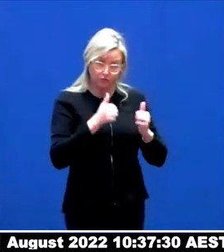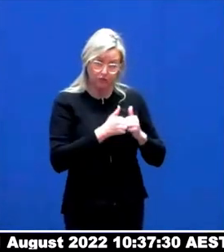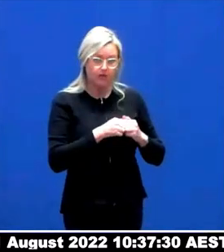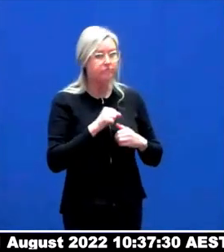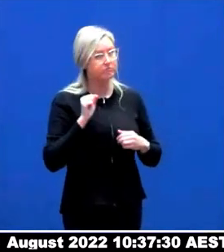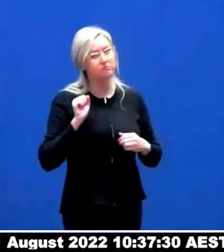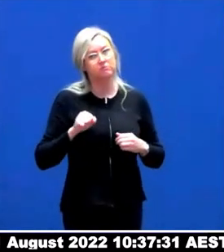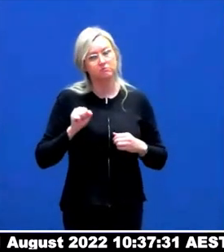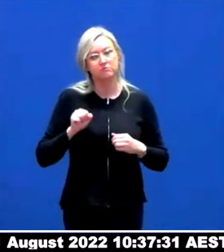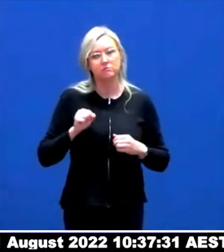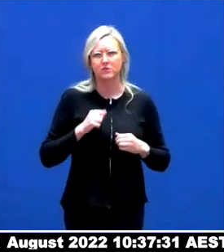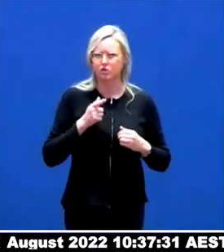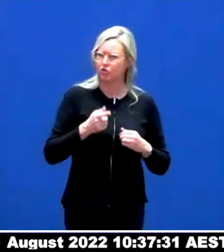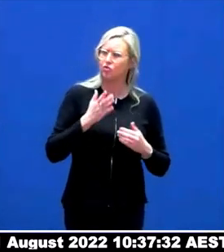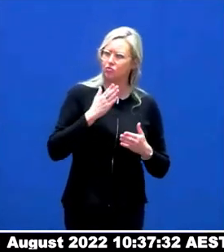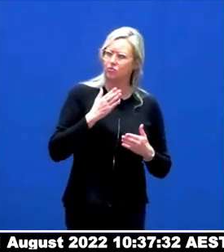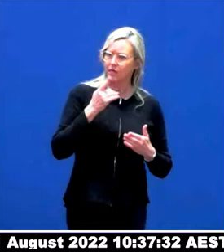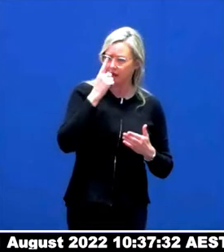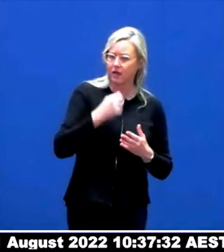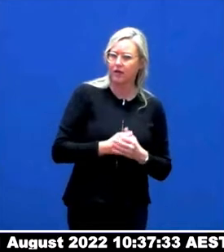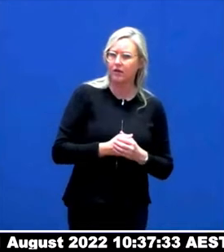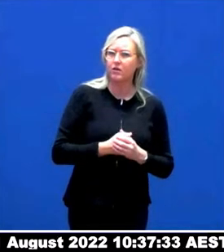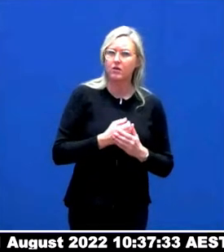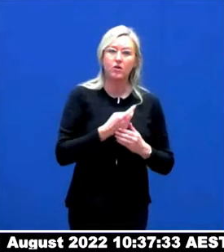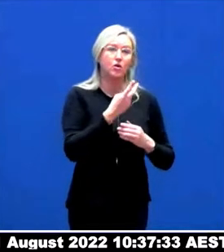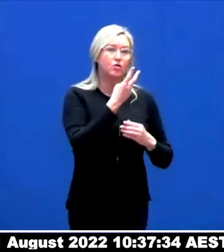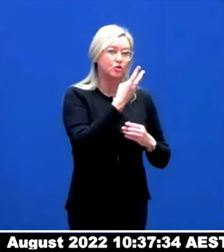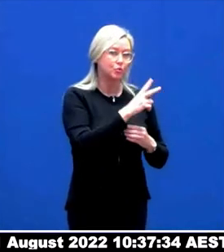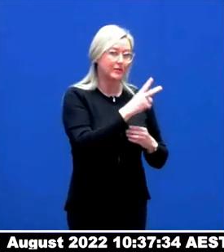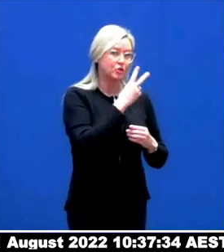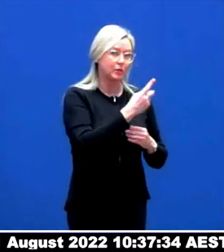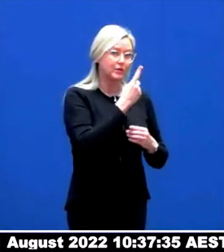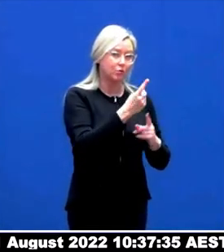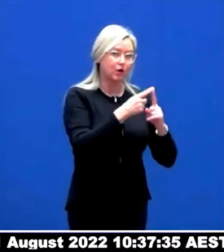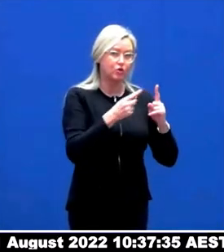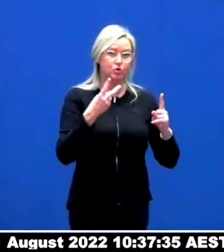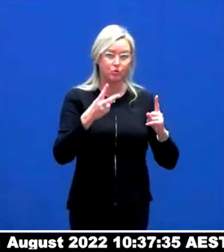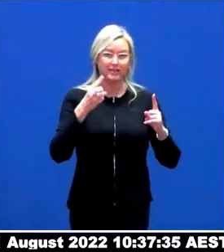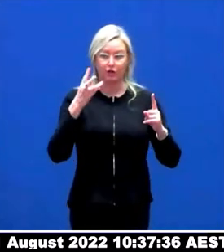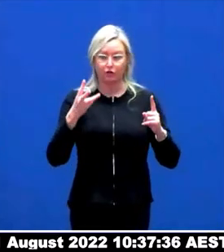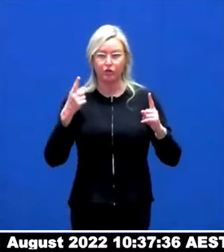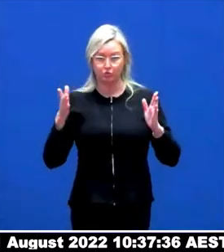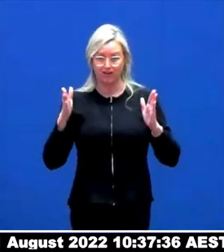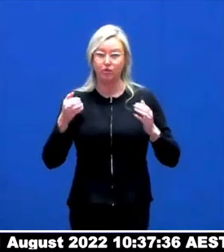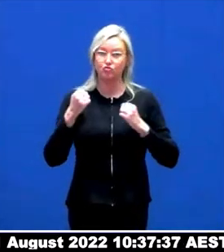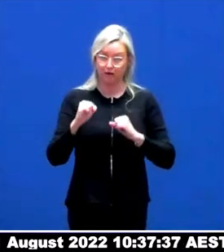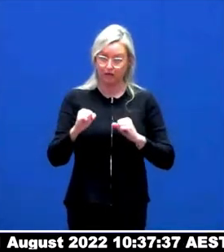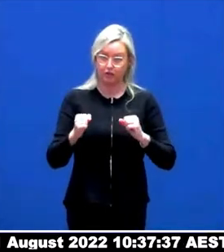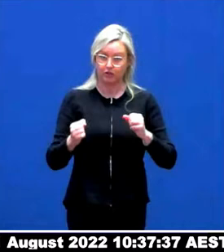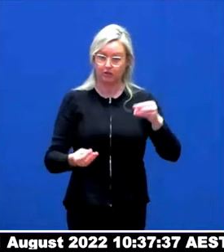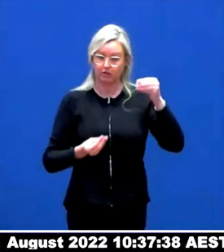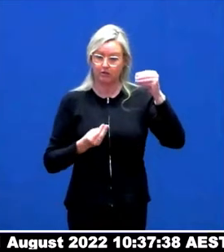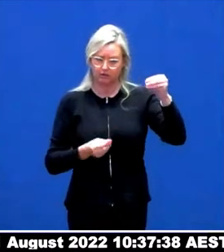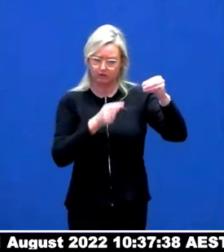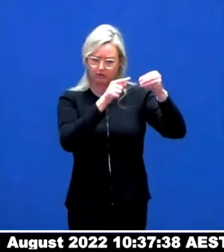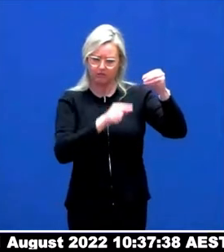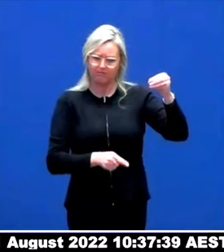that really is a deficiency in the 2021/2031 Strategy with respect to addressing the most